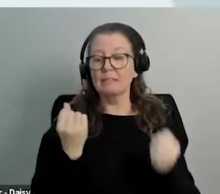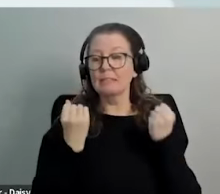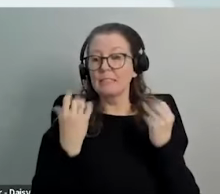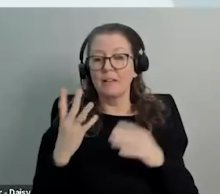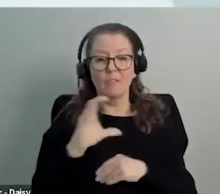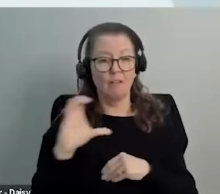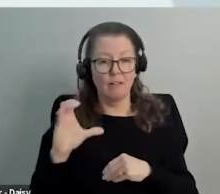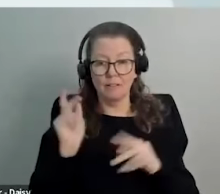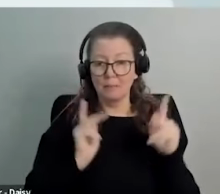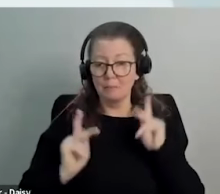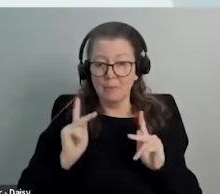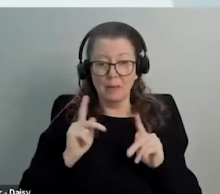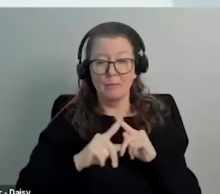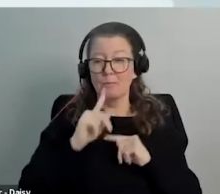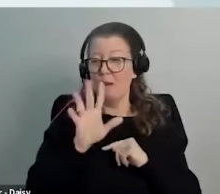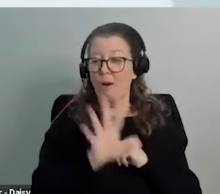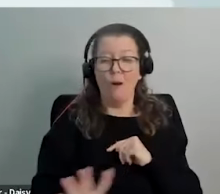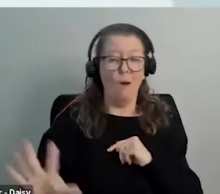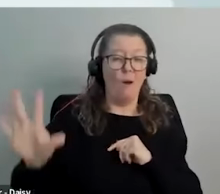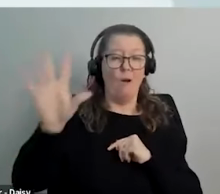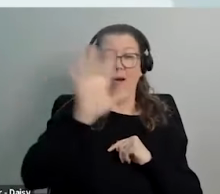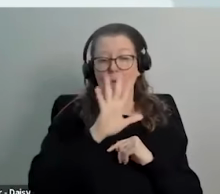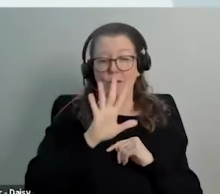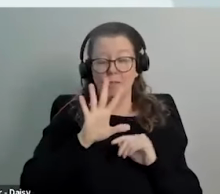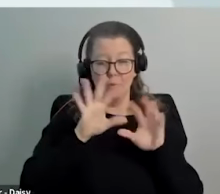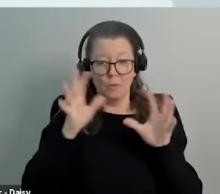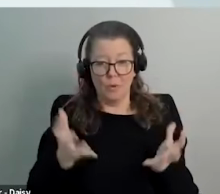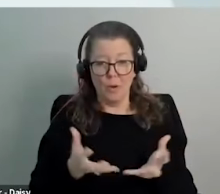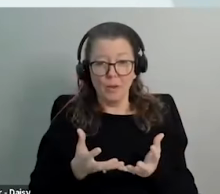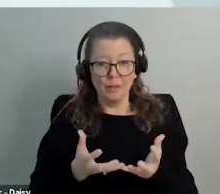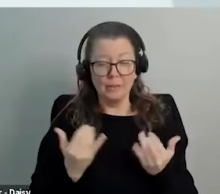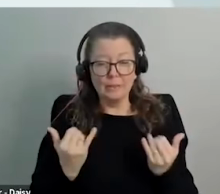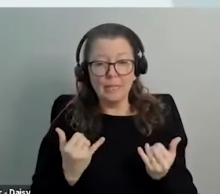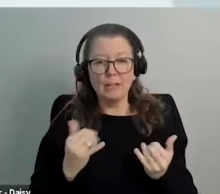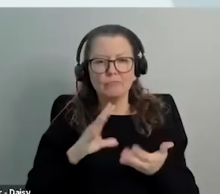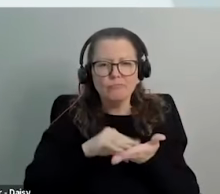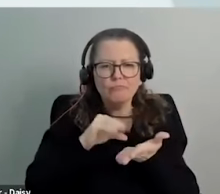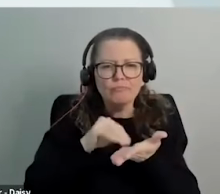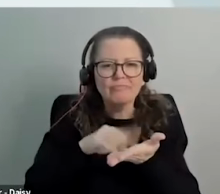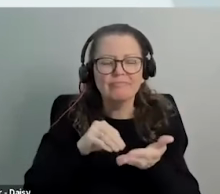from around the world here to learn about accessibility and disability.